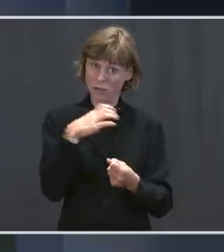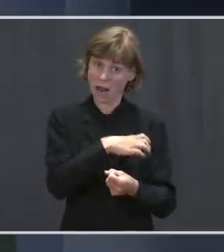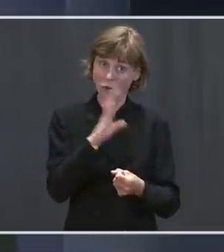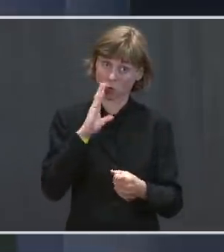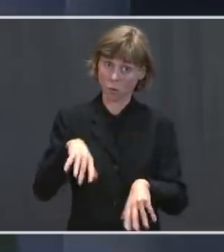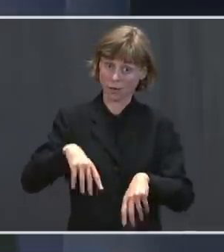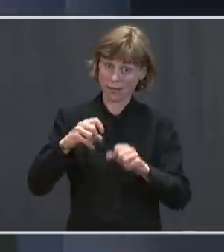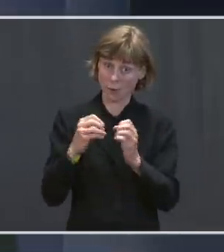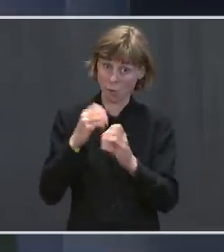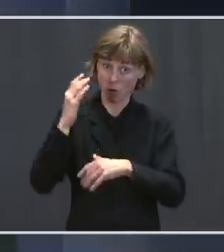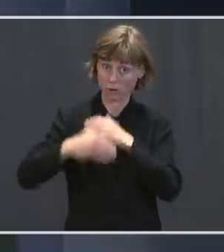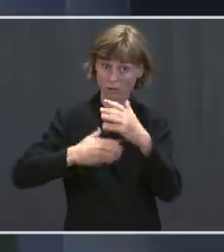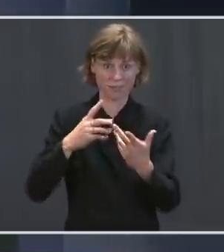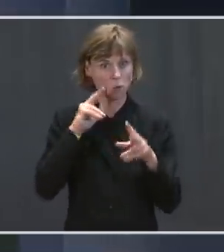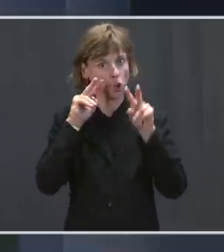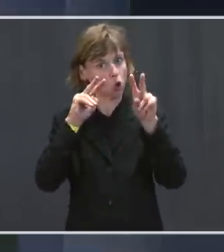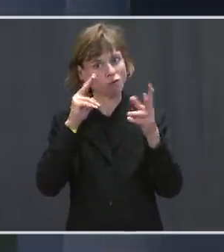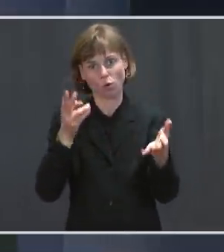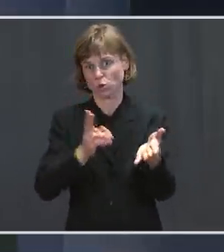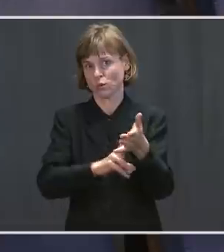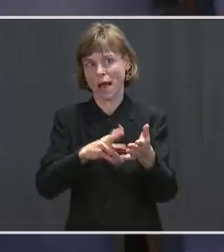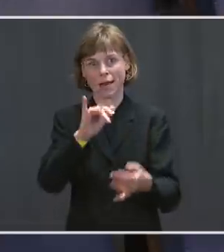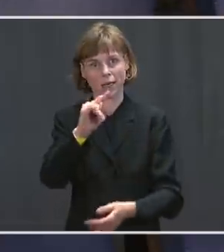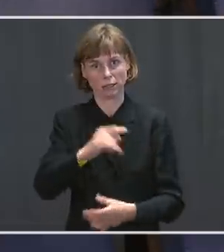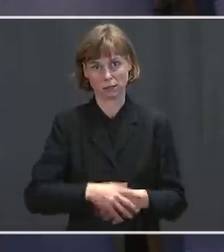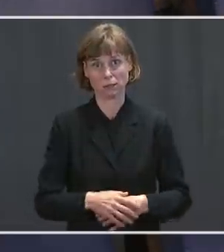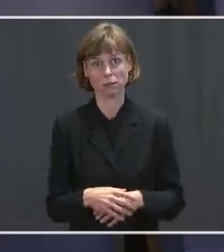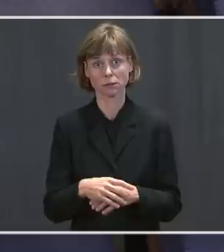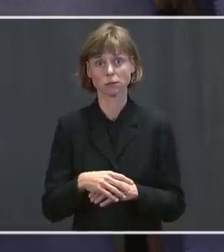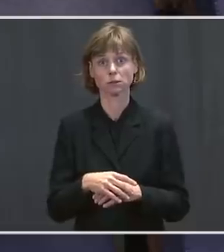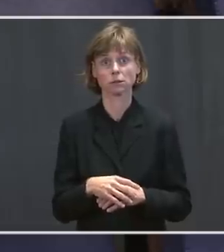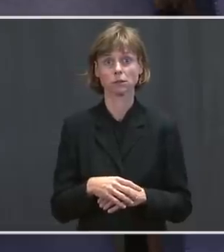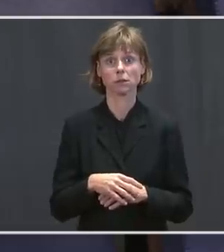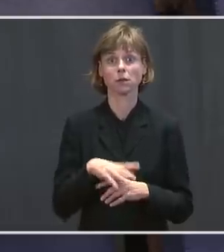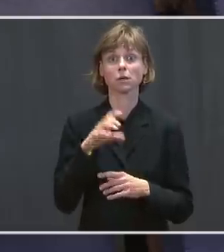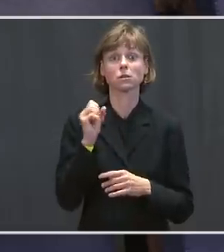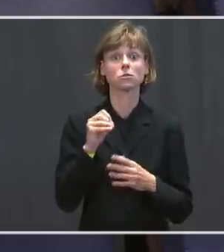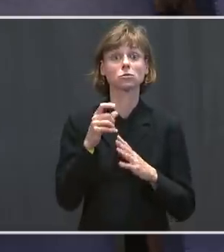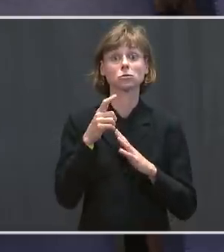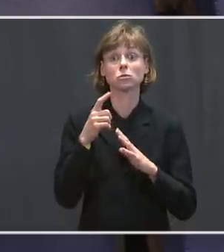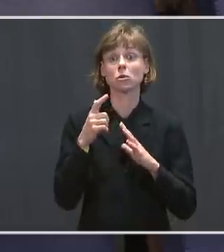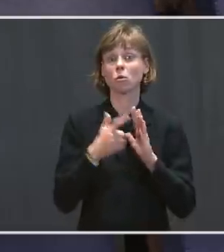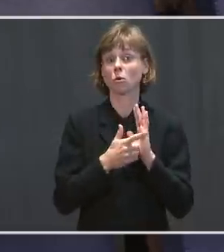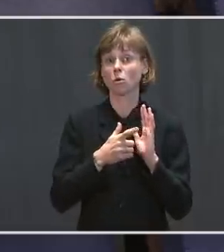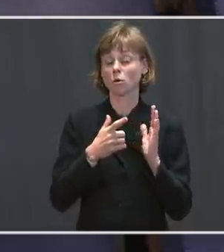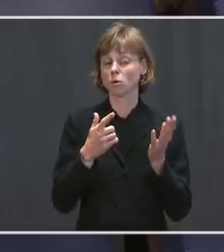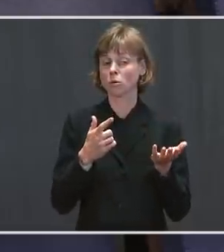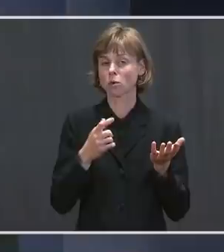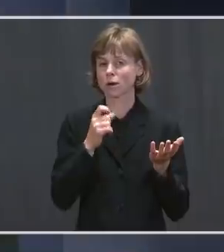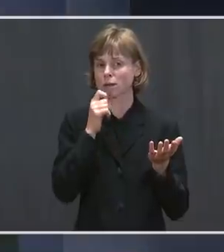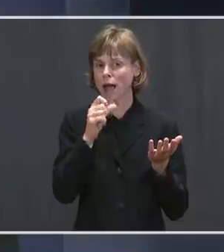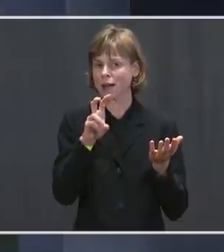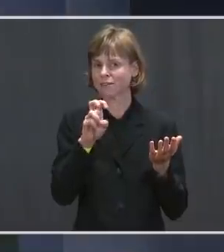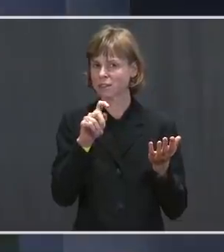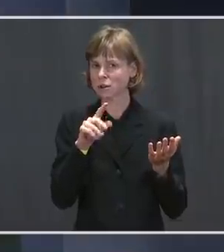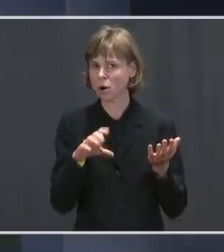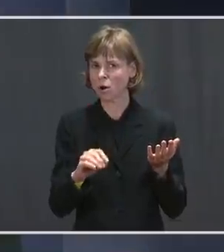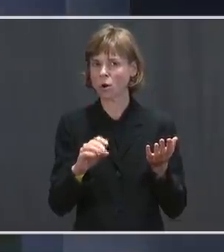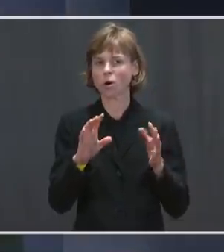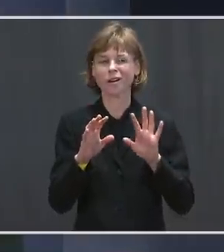and he would look forward to signing it. The Press: So he'd do that through legislation and not an EO, not an executive order? Ms. Psaki: Well, I think he had took the step,